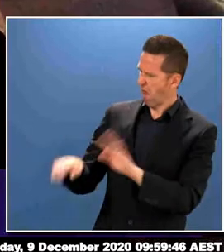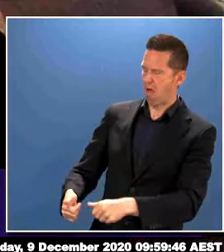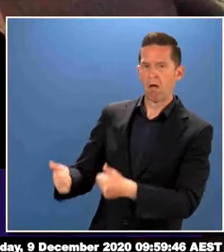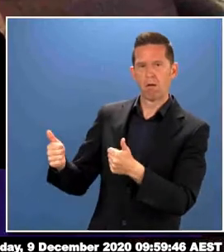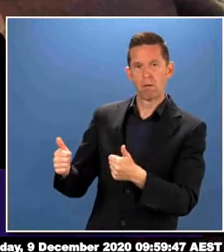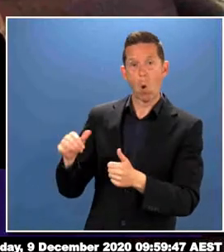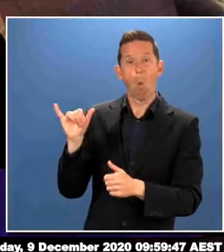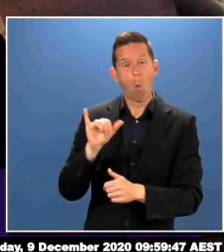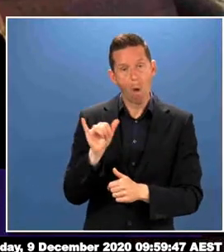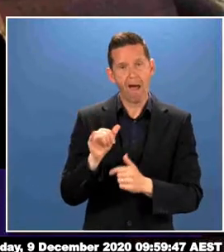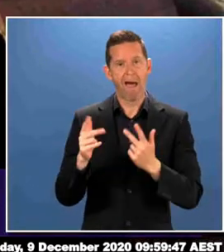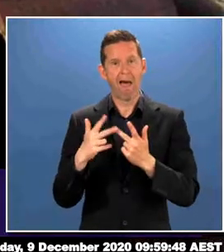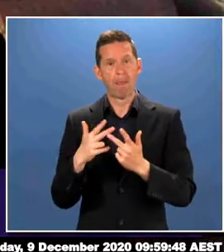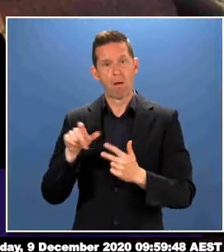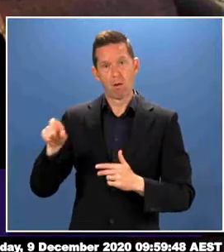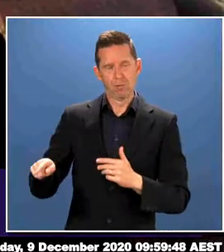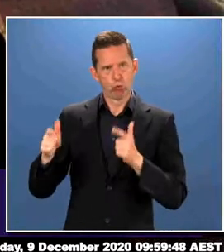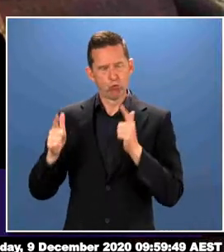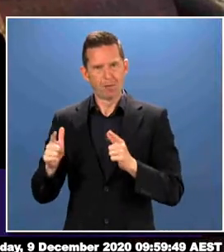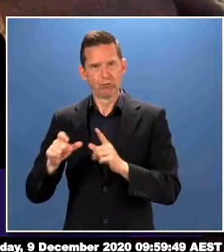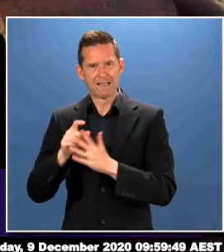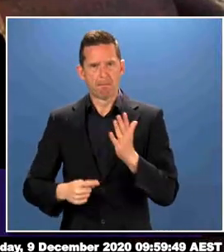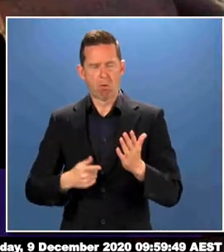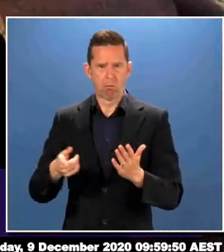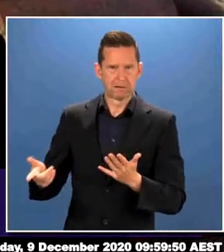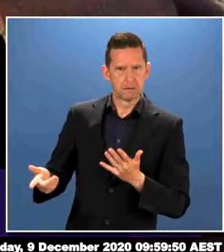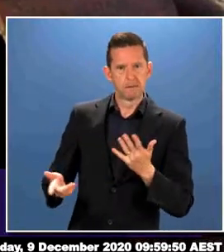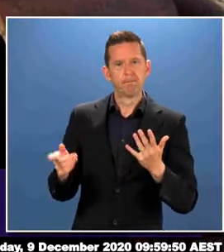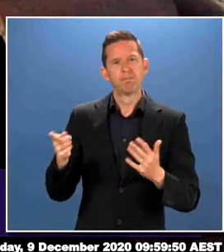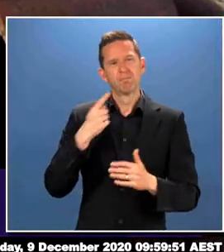One young person said: People only want to think in high functioning or